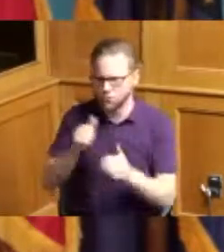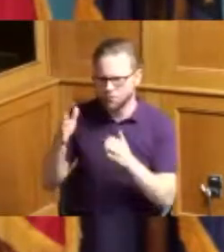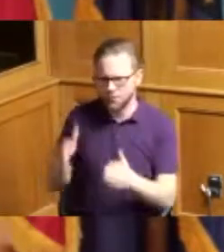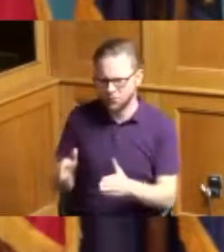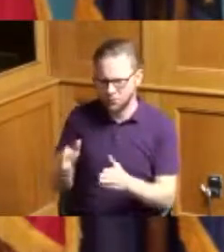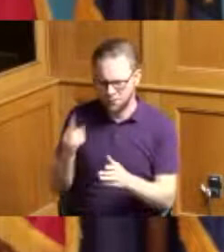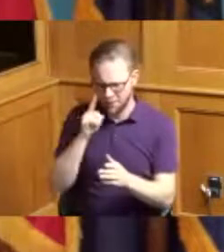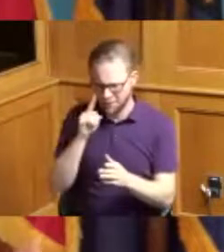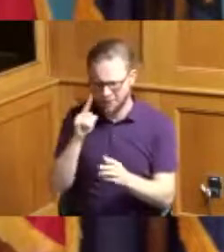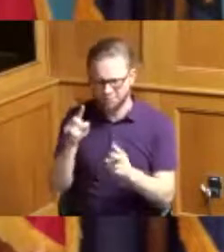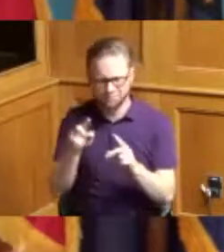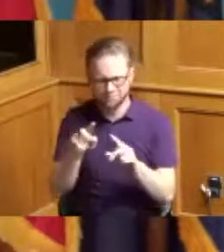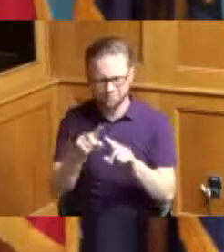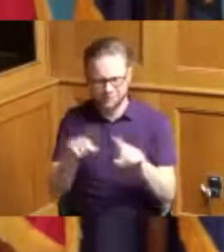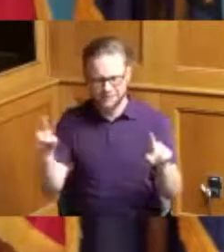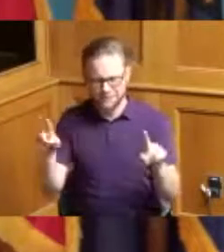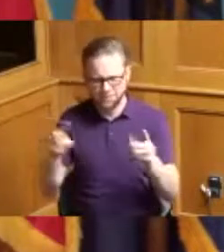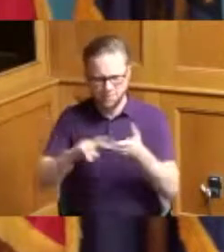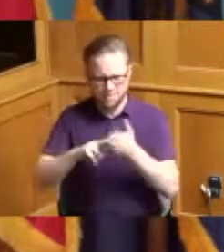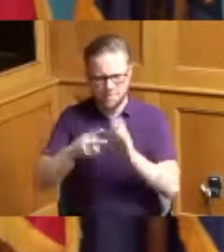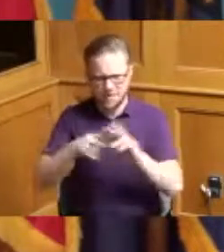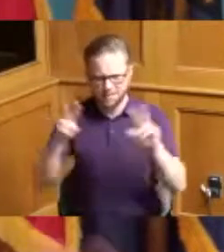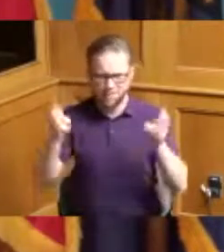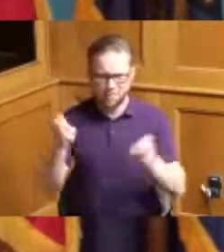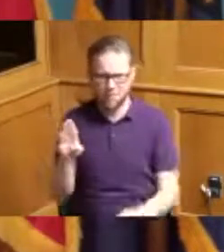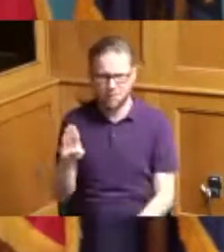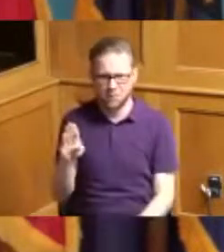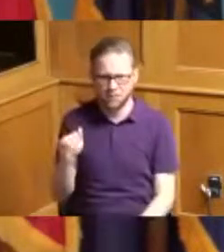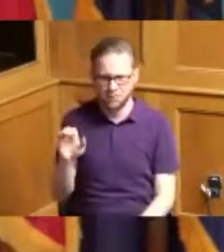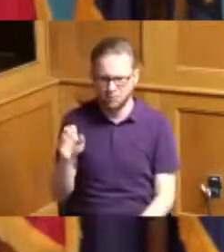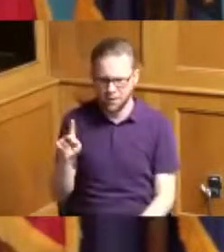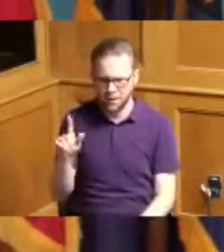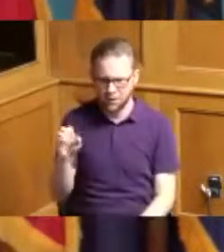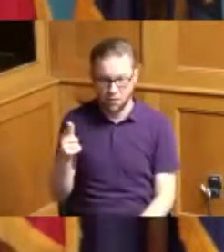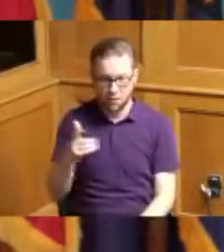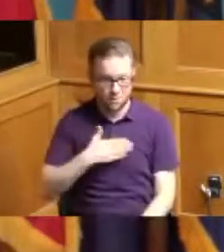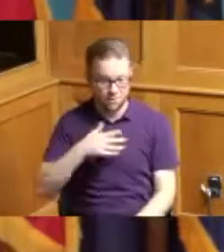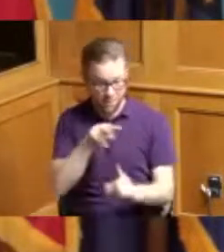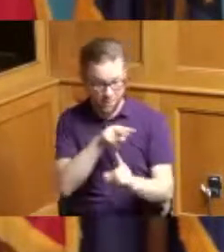what we mean by backlog for me backlog is from the time you come in you off our books but they